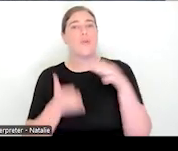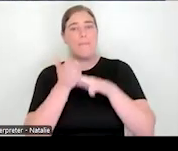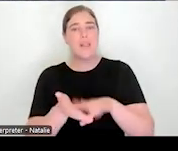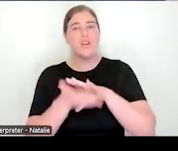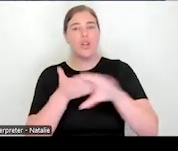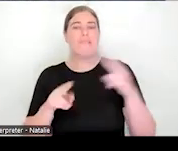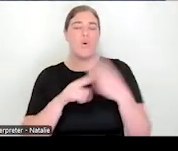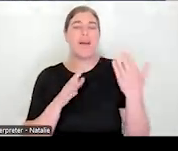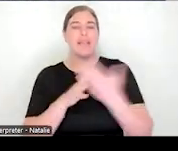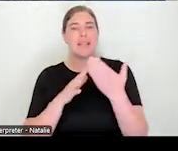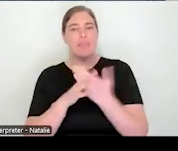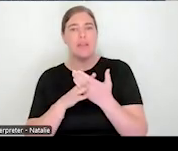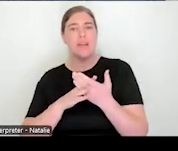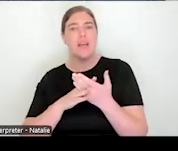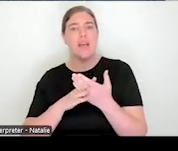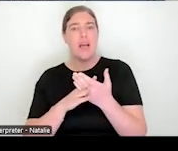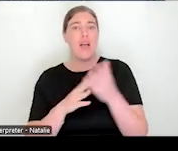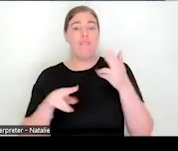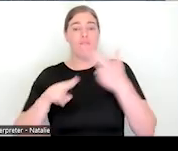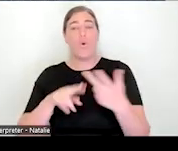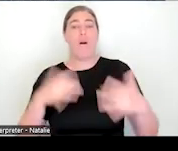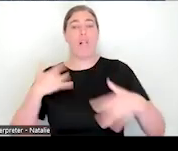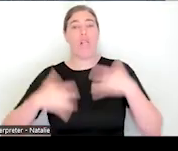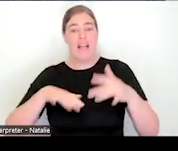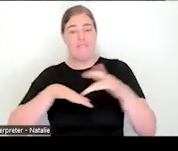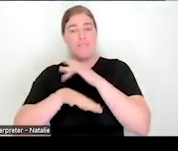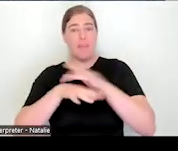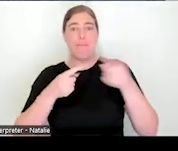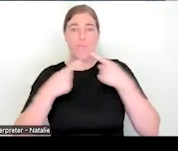activities at live music venues and music festivals through the 2024/25